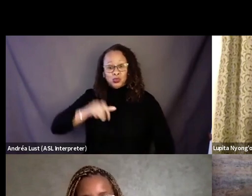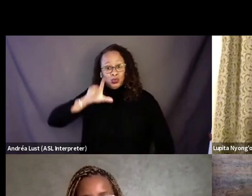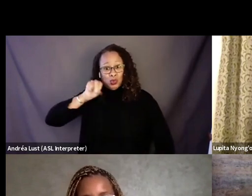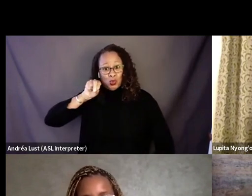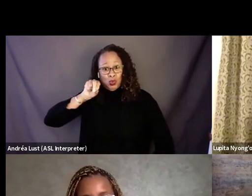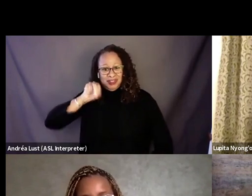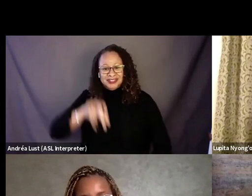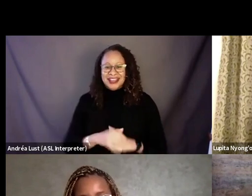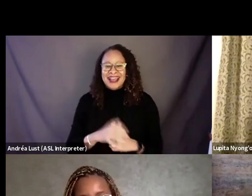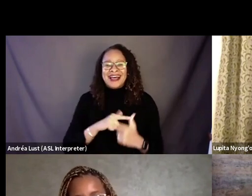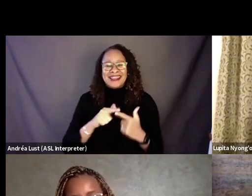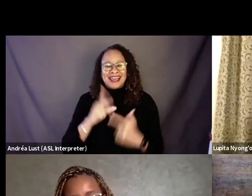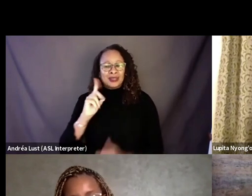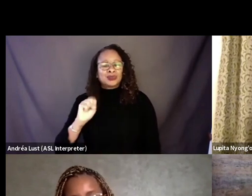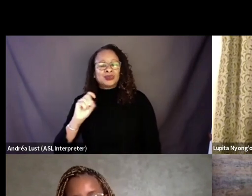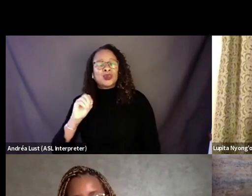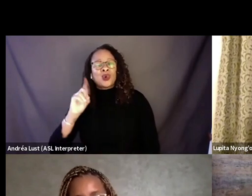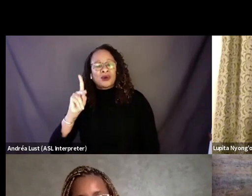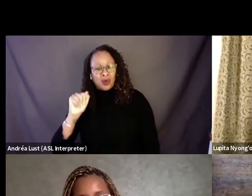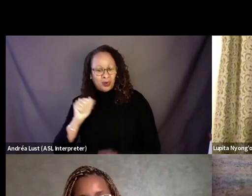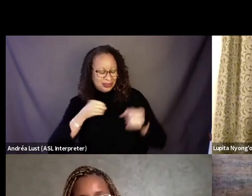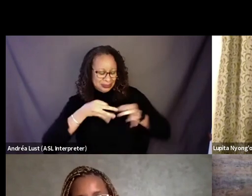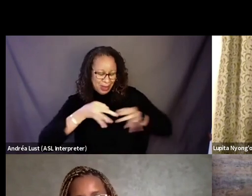Then he told me why it was important and then I said, " Okay, let me think about it."